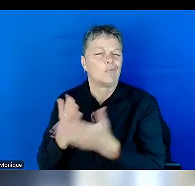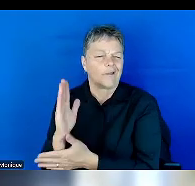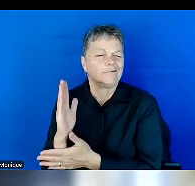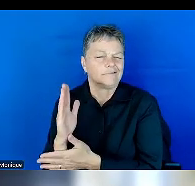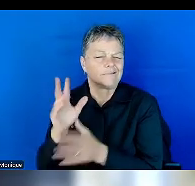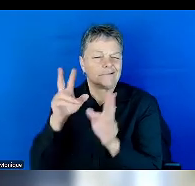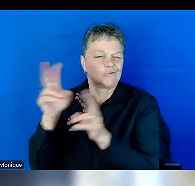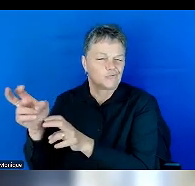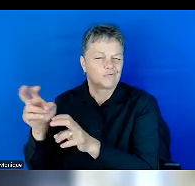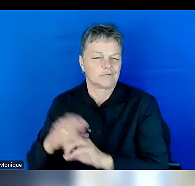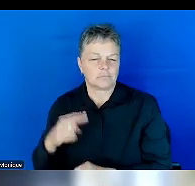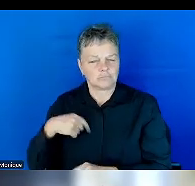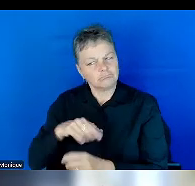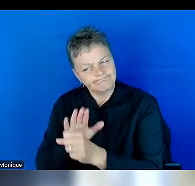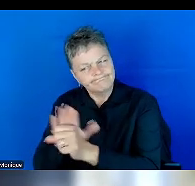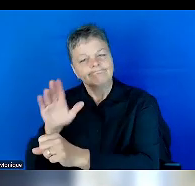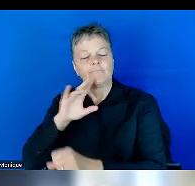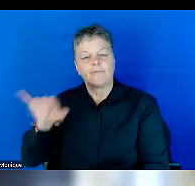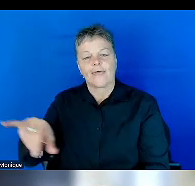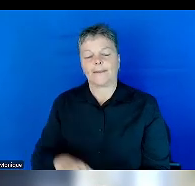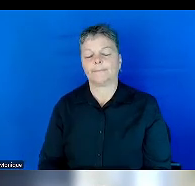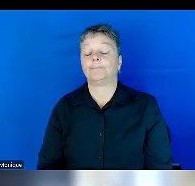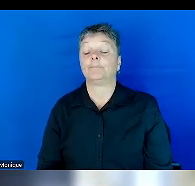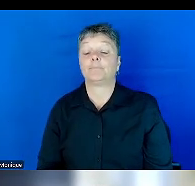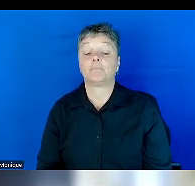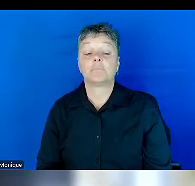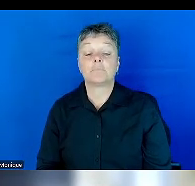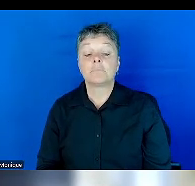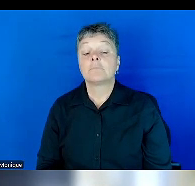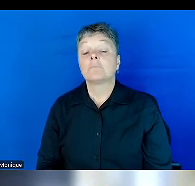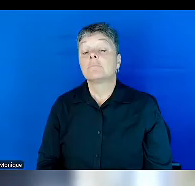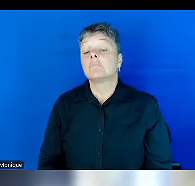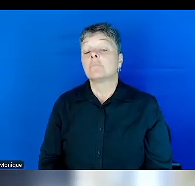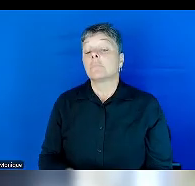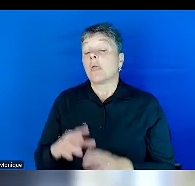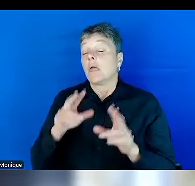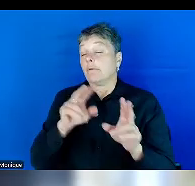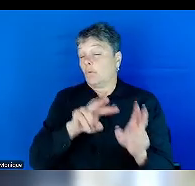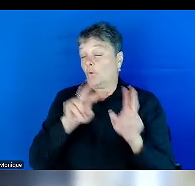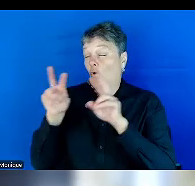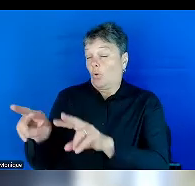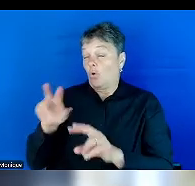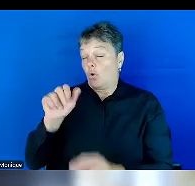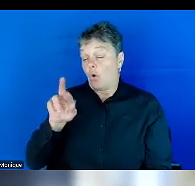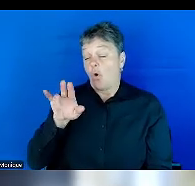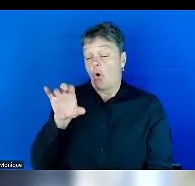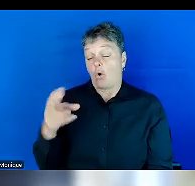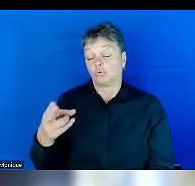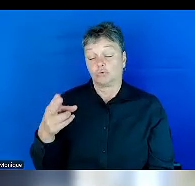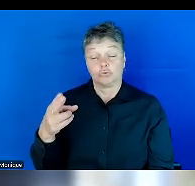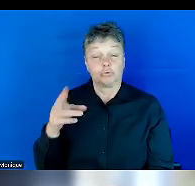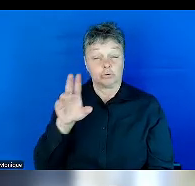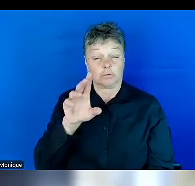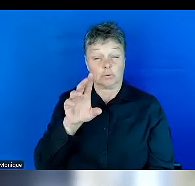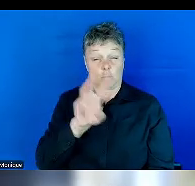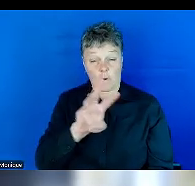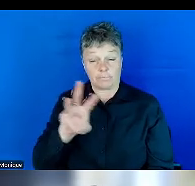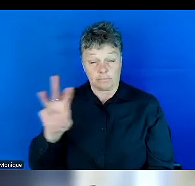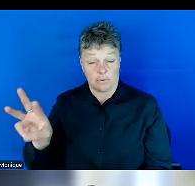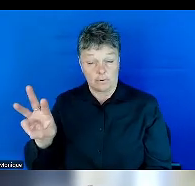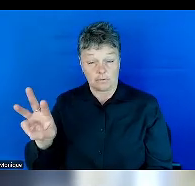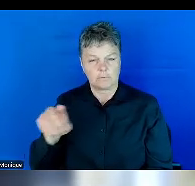We do on our website have a few um of our past work in law reform if you are interested in